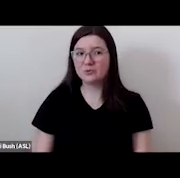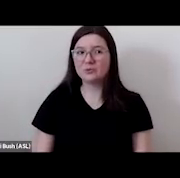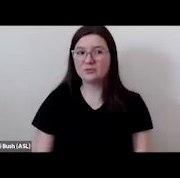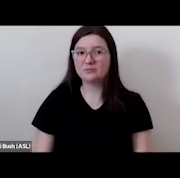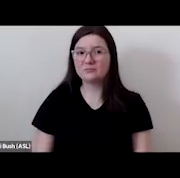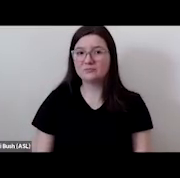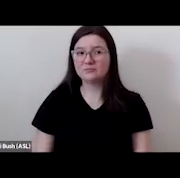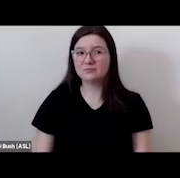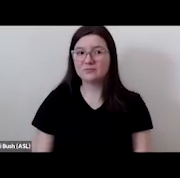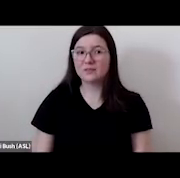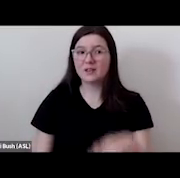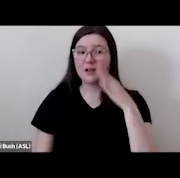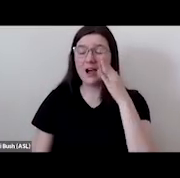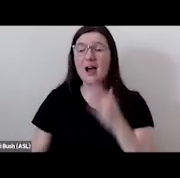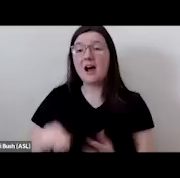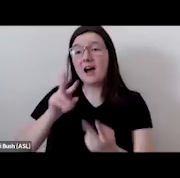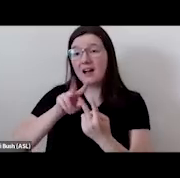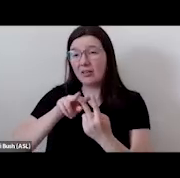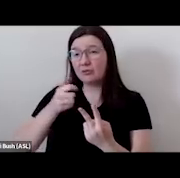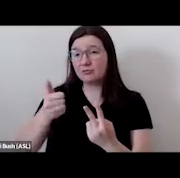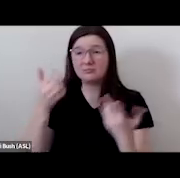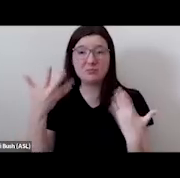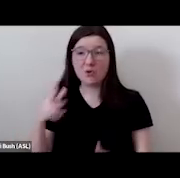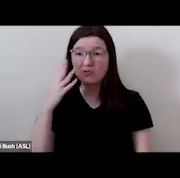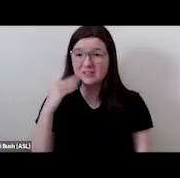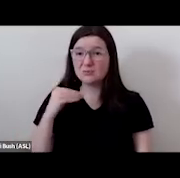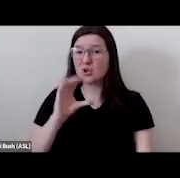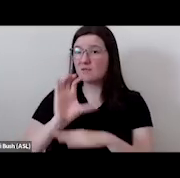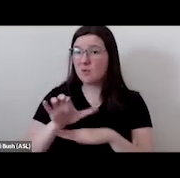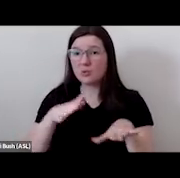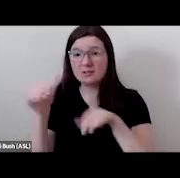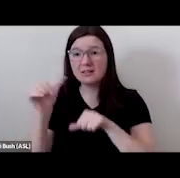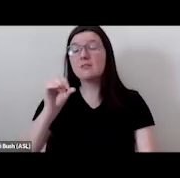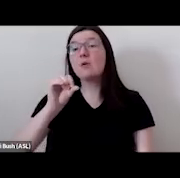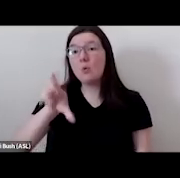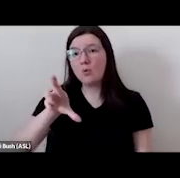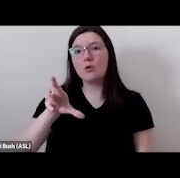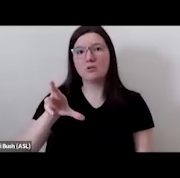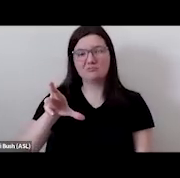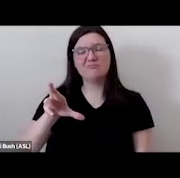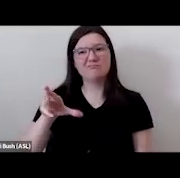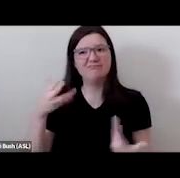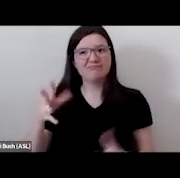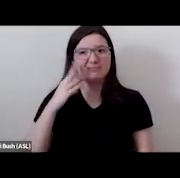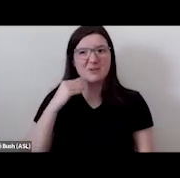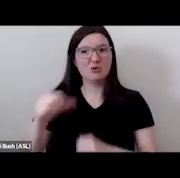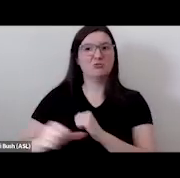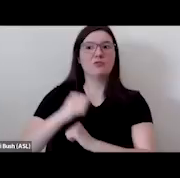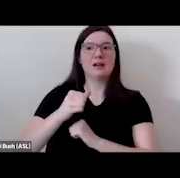And that's for a plethora of reasons, right? It's because perhaps of their clutter, perhaps of their clutter kind of creeping into other people's space perhaps